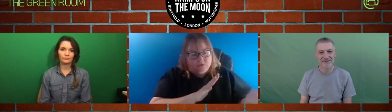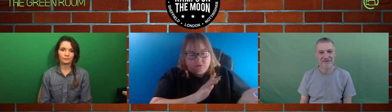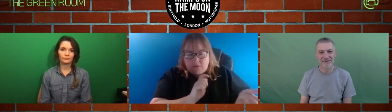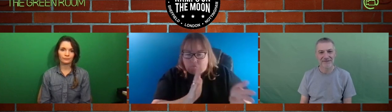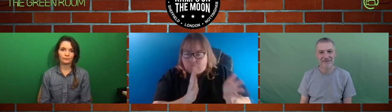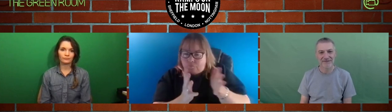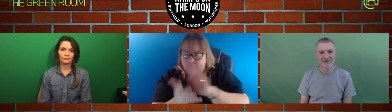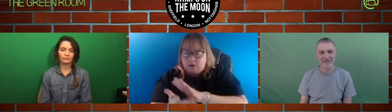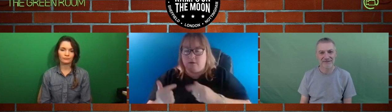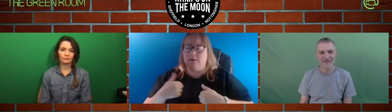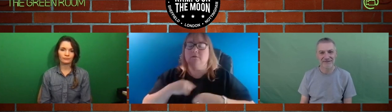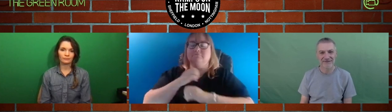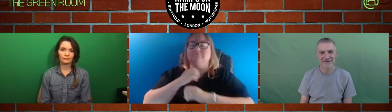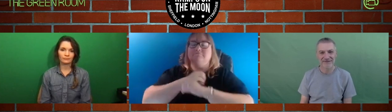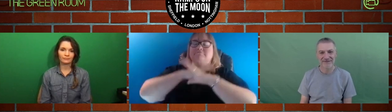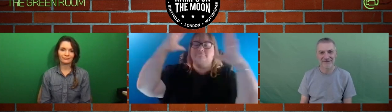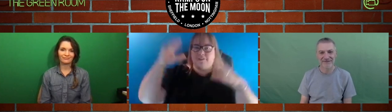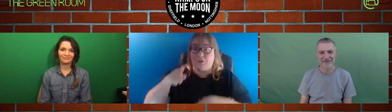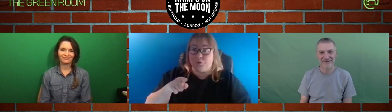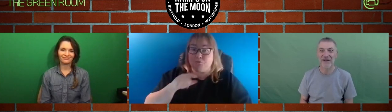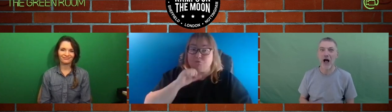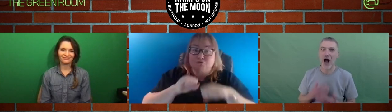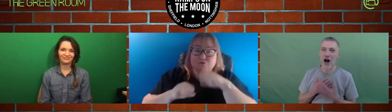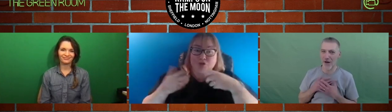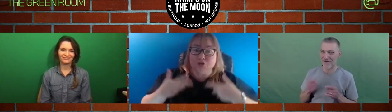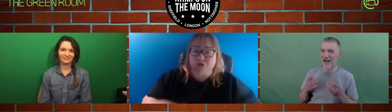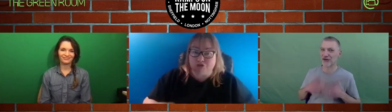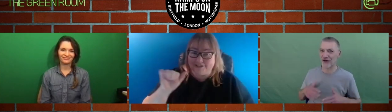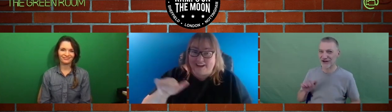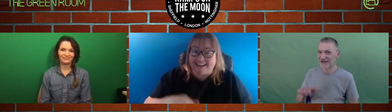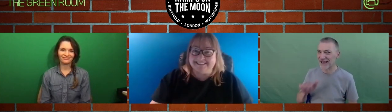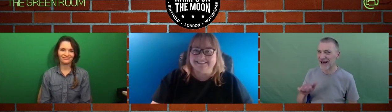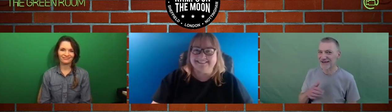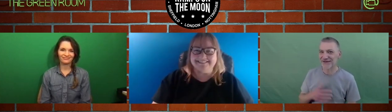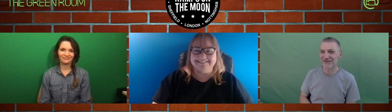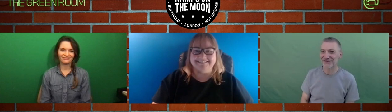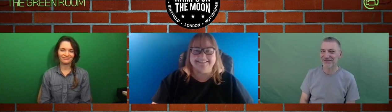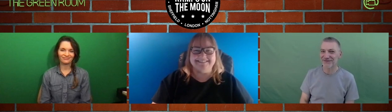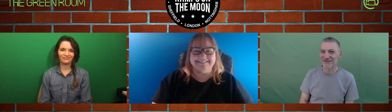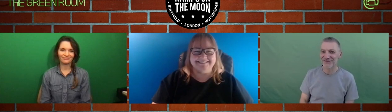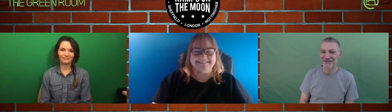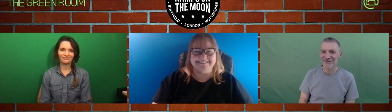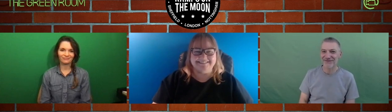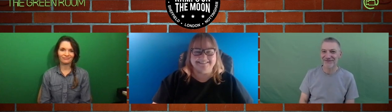And you loved that dress. RH I love the dress, yes, didn't we.